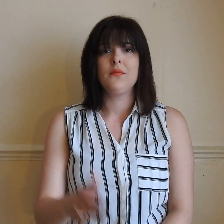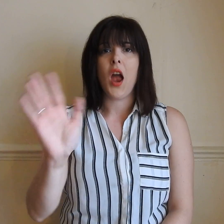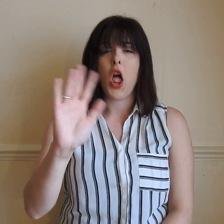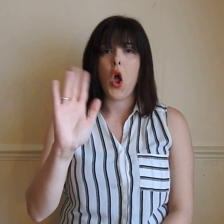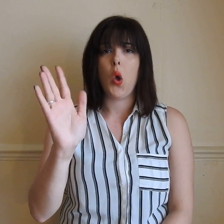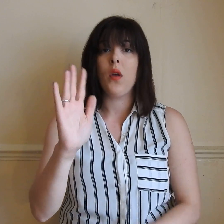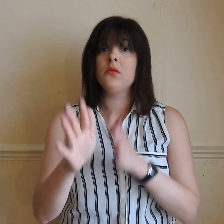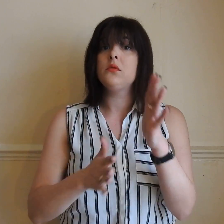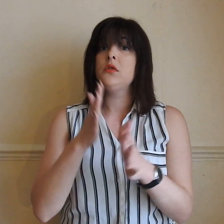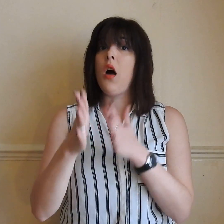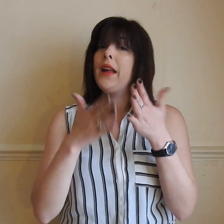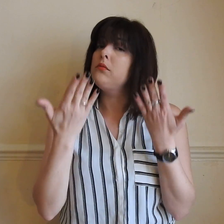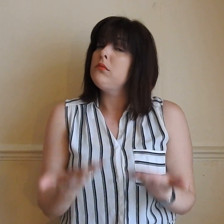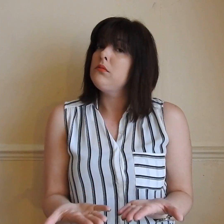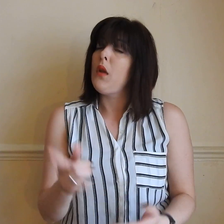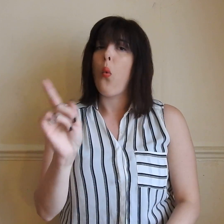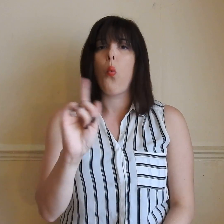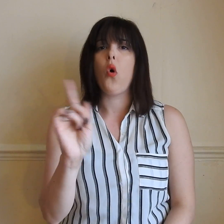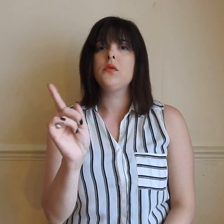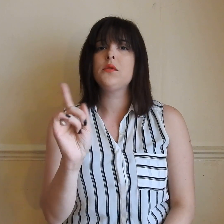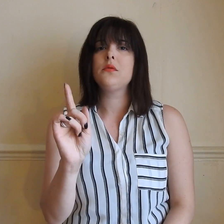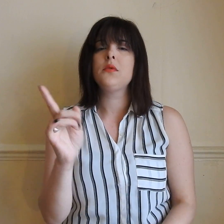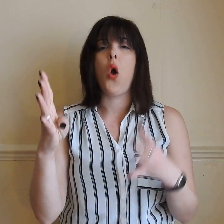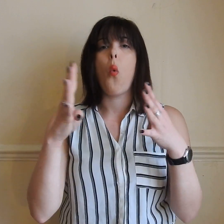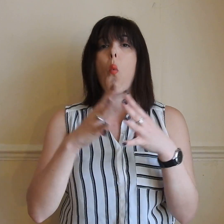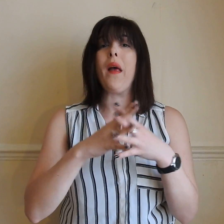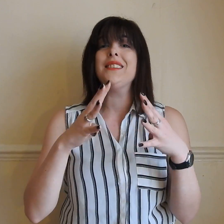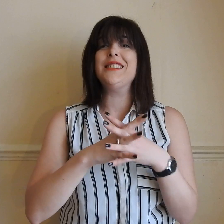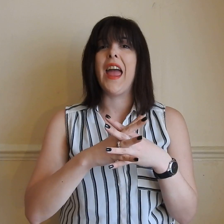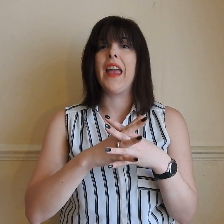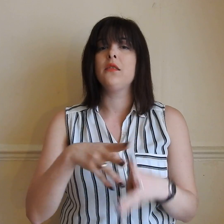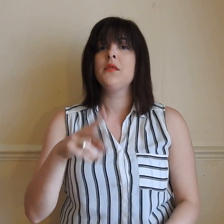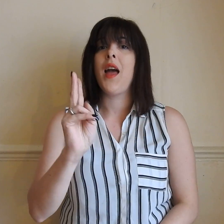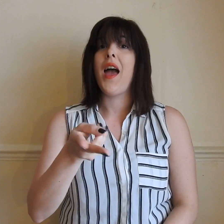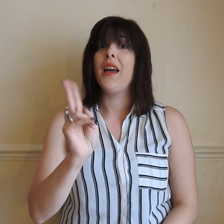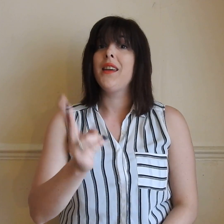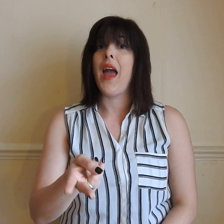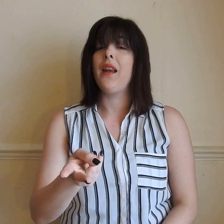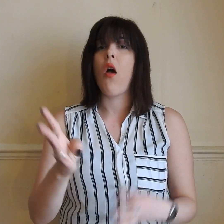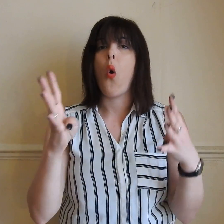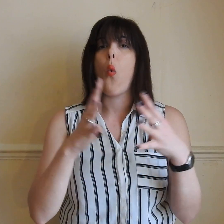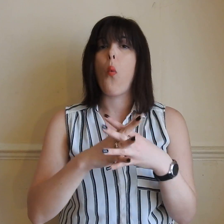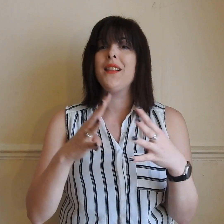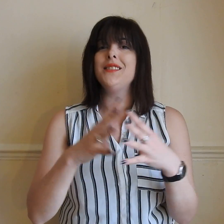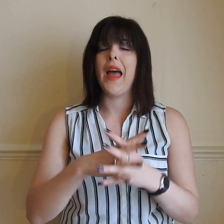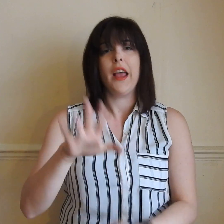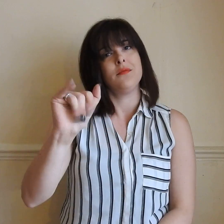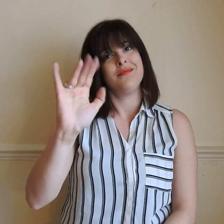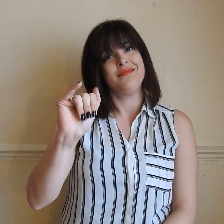Hello, sign today what? Wednesday, again, Wednesday.